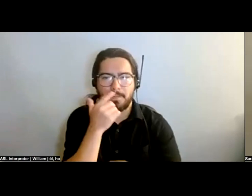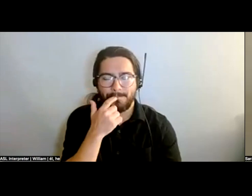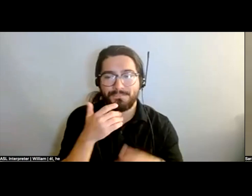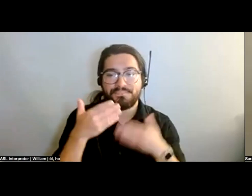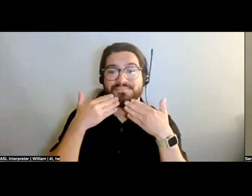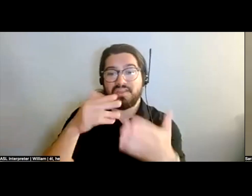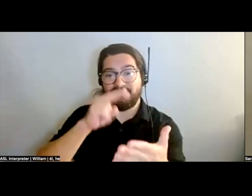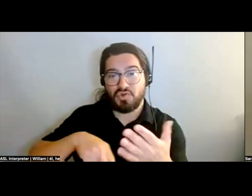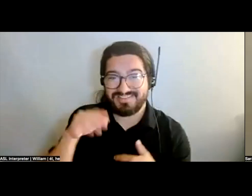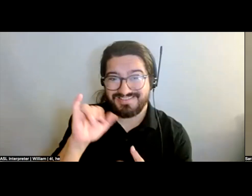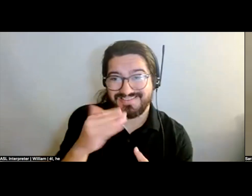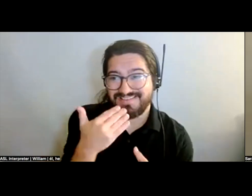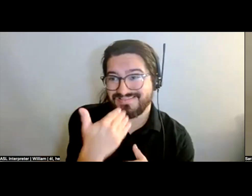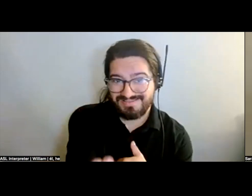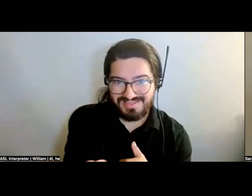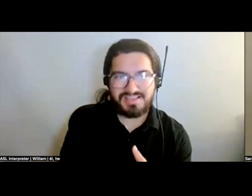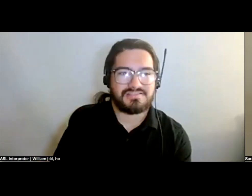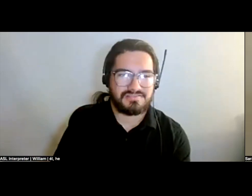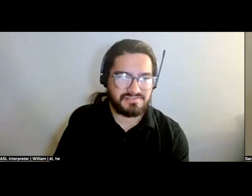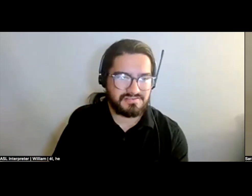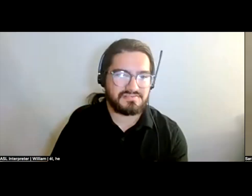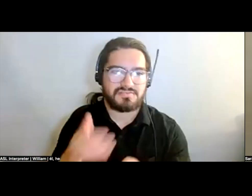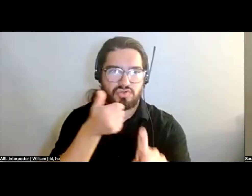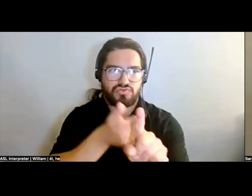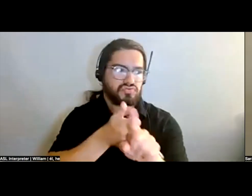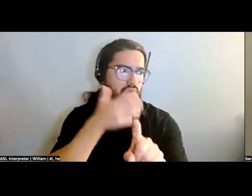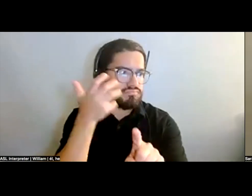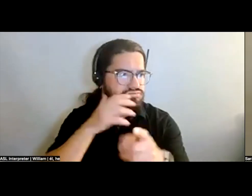The—the scenes that you have are just so heartbreaking and powerful.